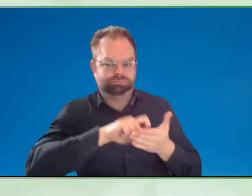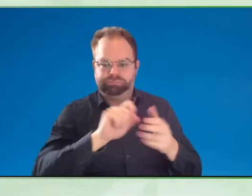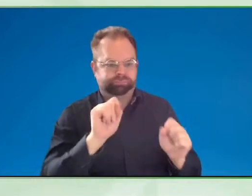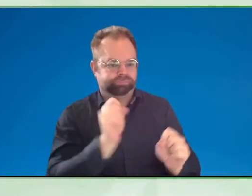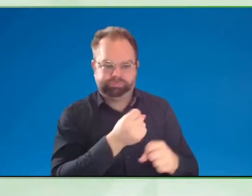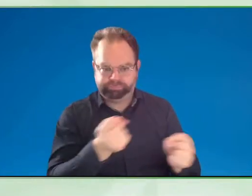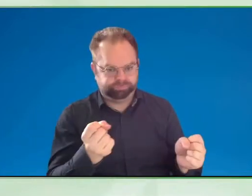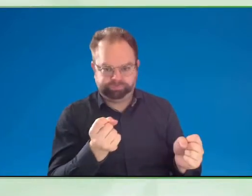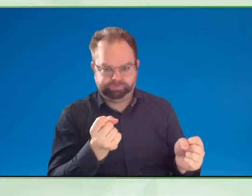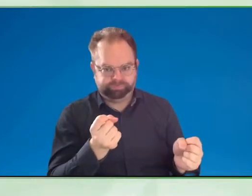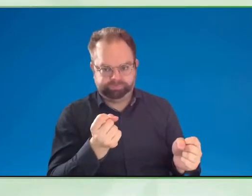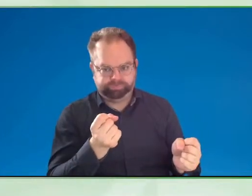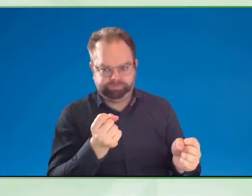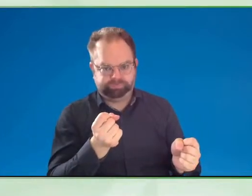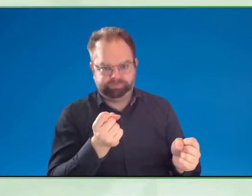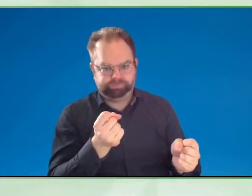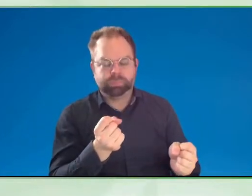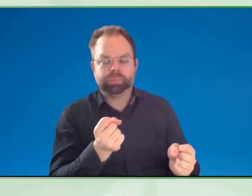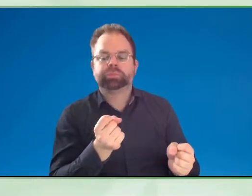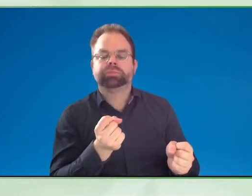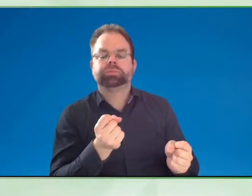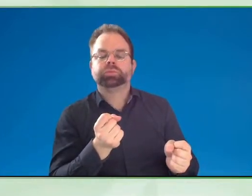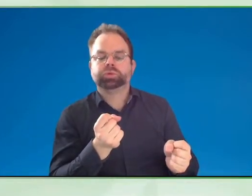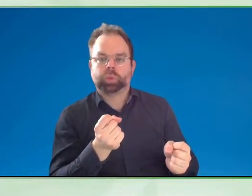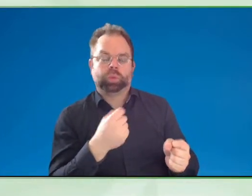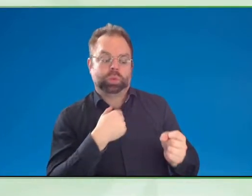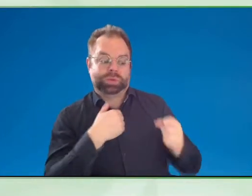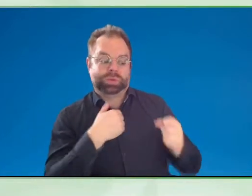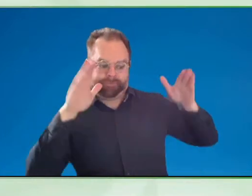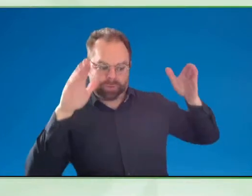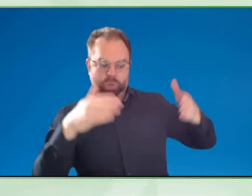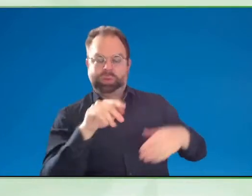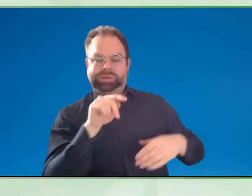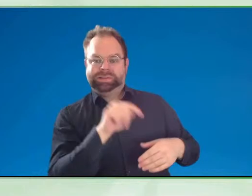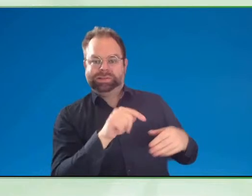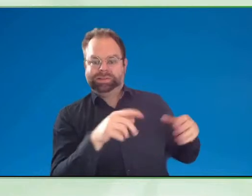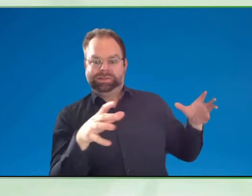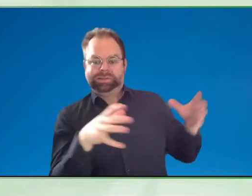This is the challenge that we have, which has created this kind of illiteracy and this